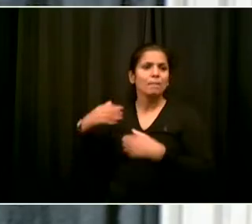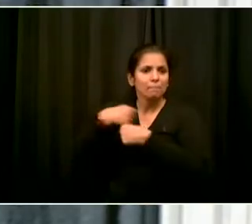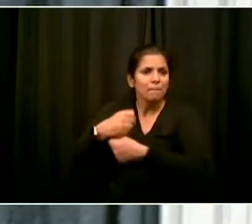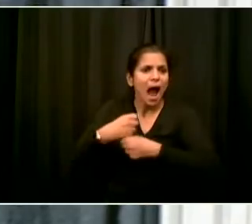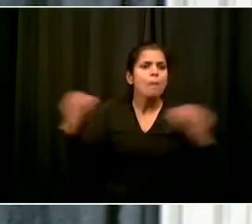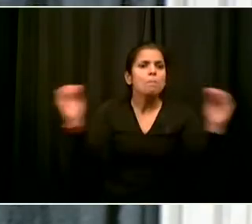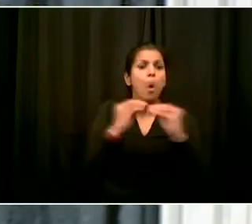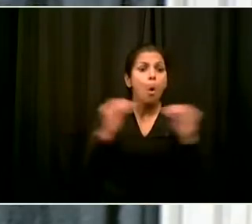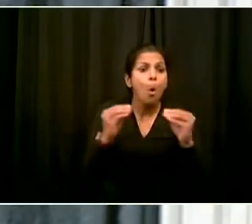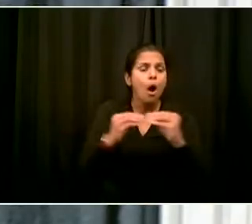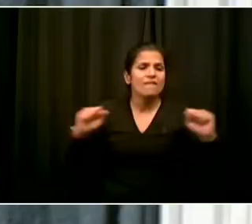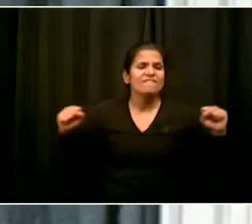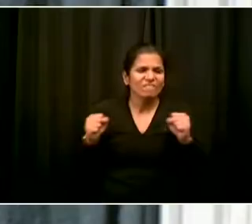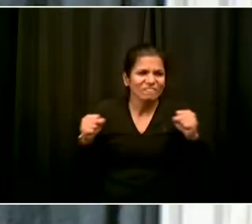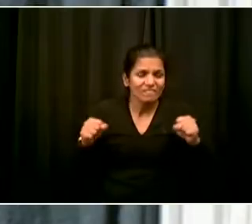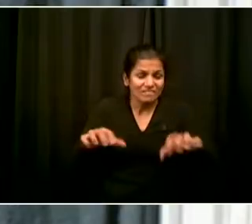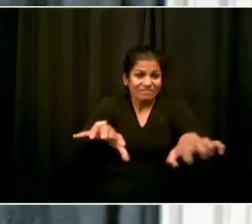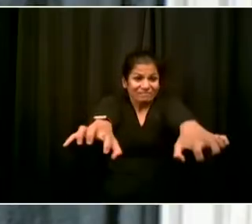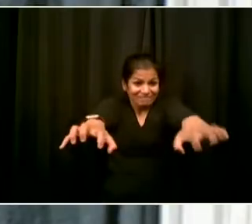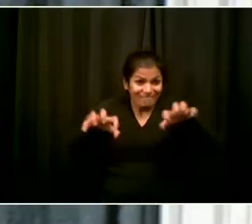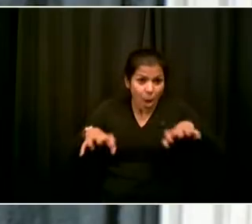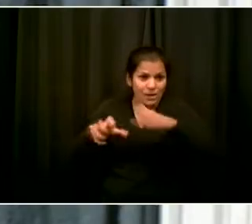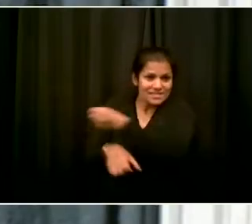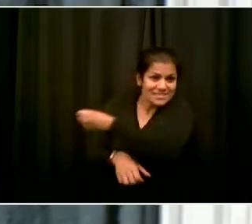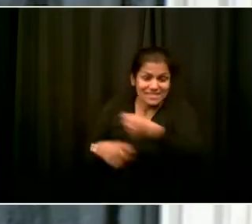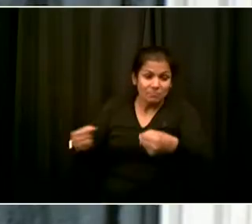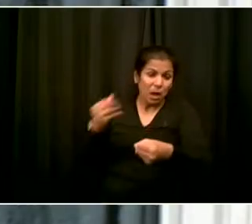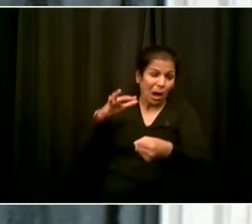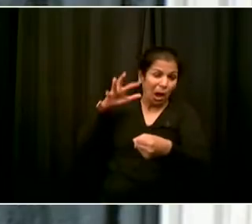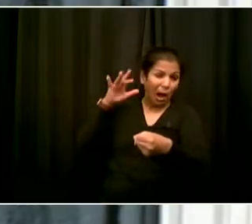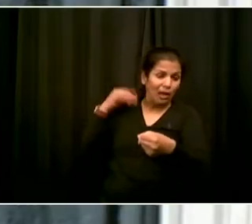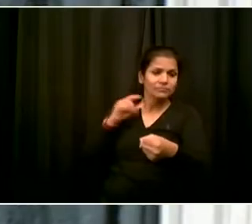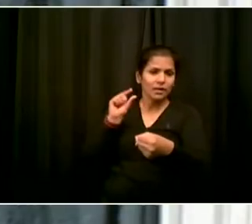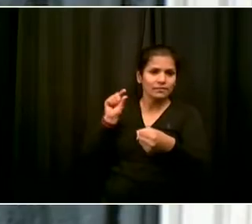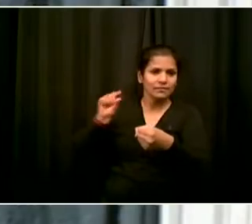TCIY-WIDE STORAGE CAPACITY OF AT LEAST 1.5 MILLION DOSES. BUT TO MAKE SURE WE'RE GETTING